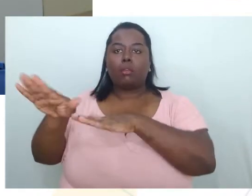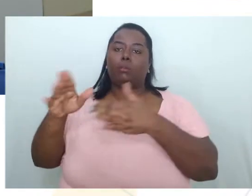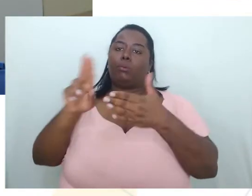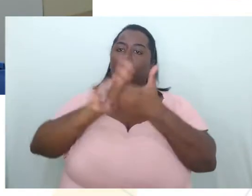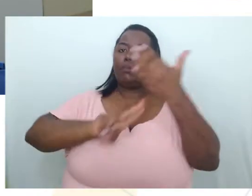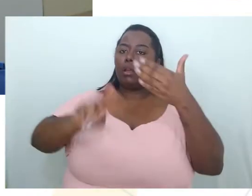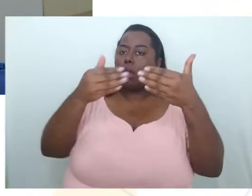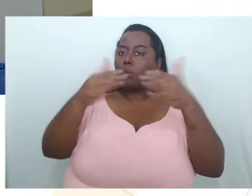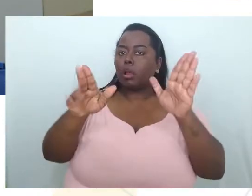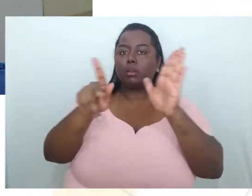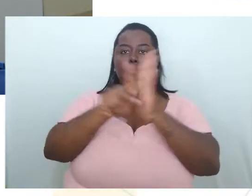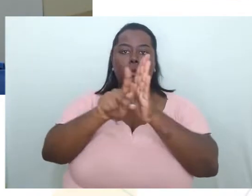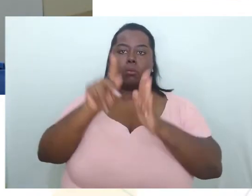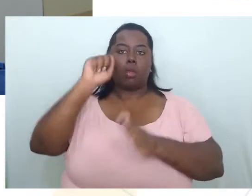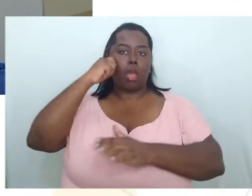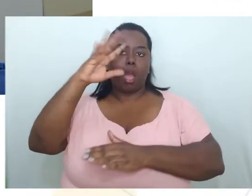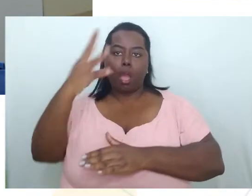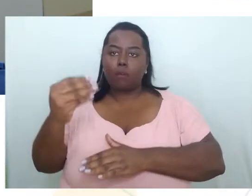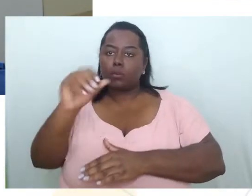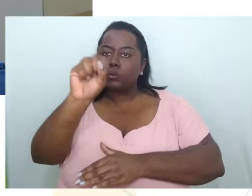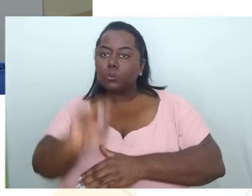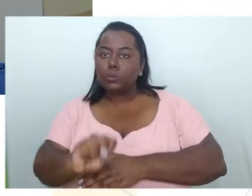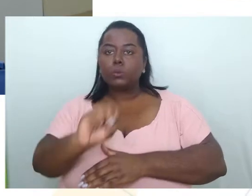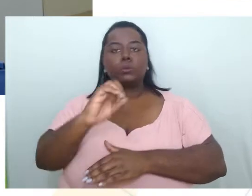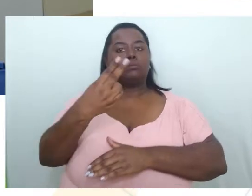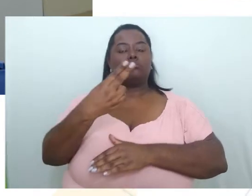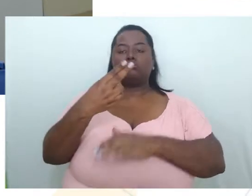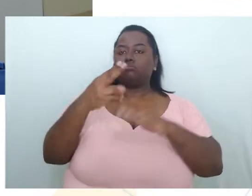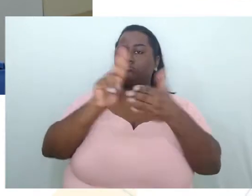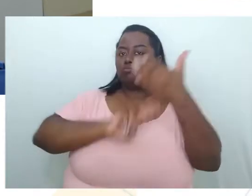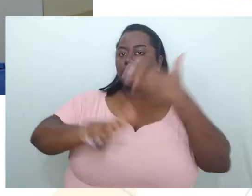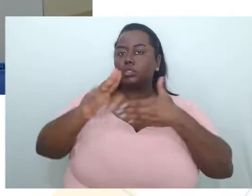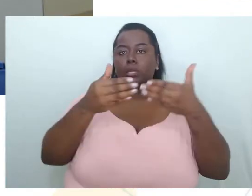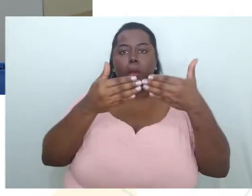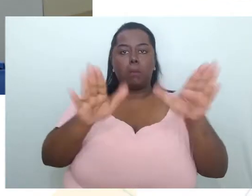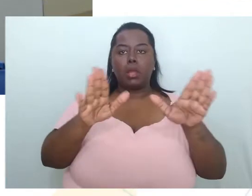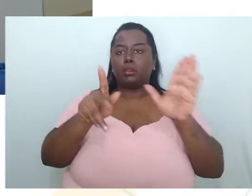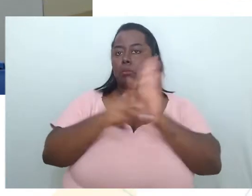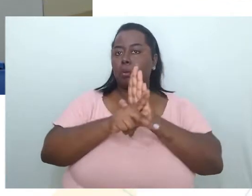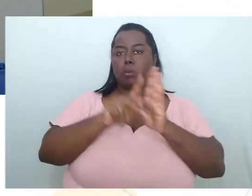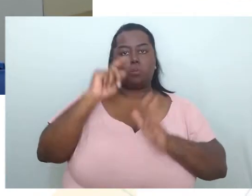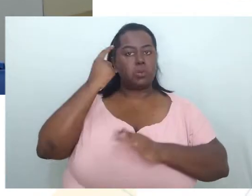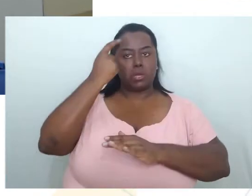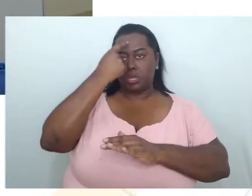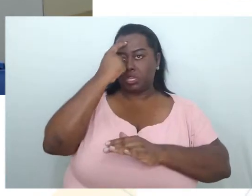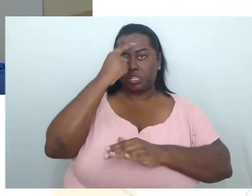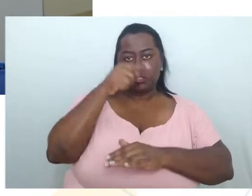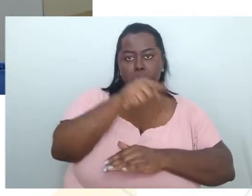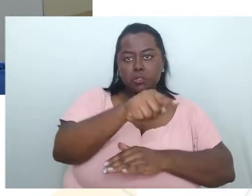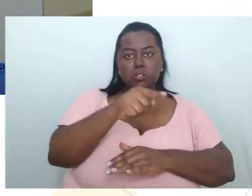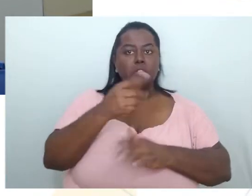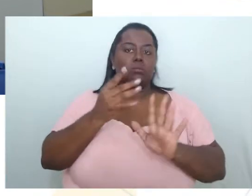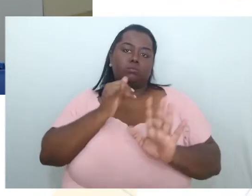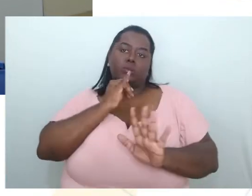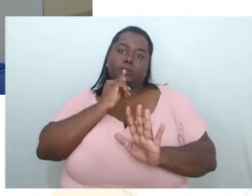or the University of South Africa, or the Indira Gandhi National Open University in India,